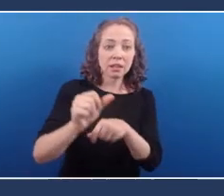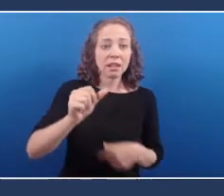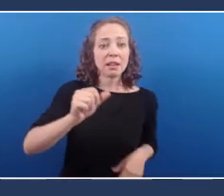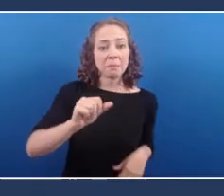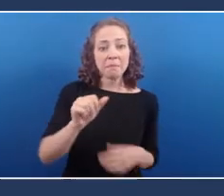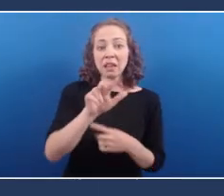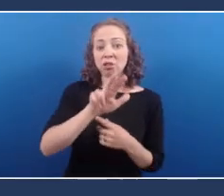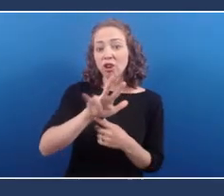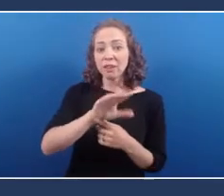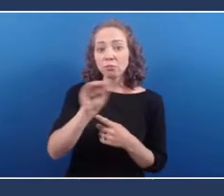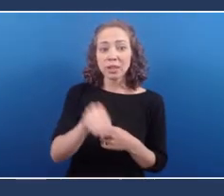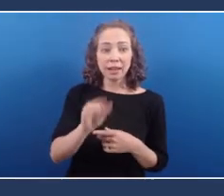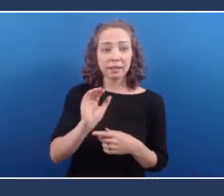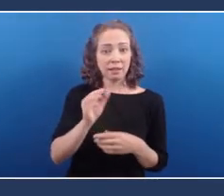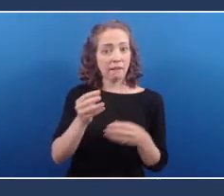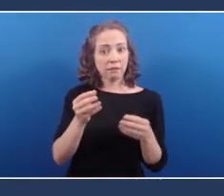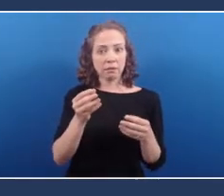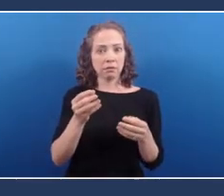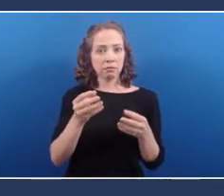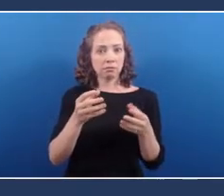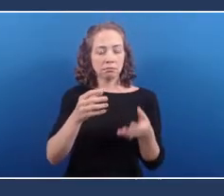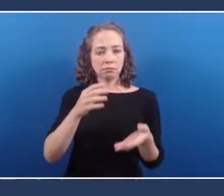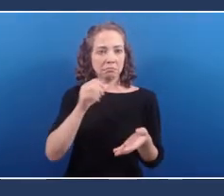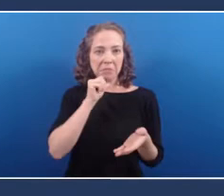Now, it’s not just people not being in the workplace